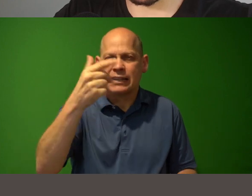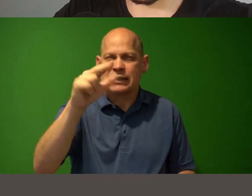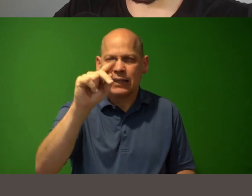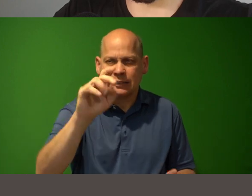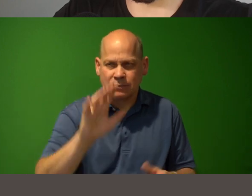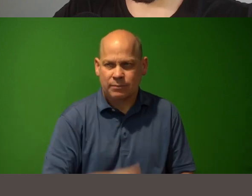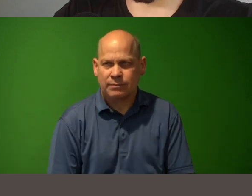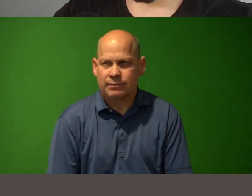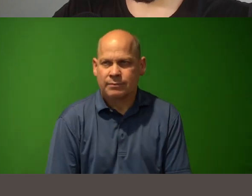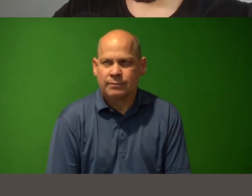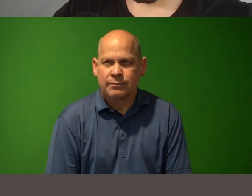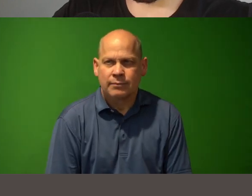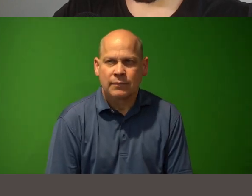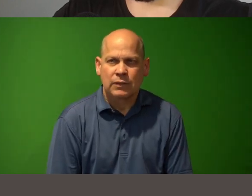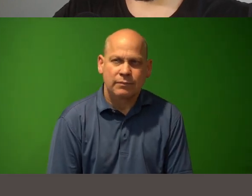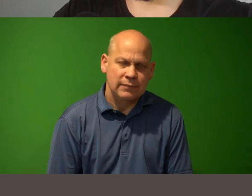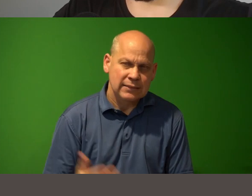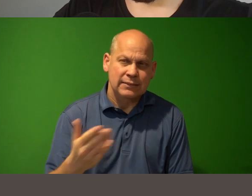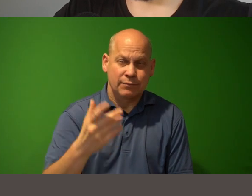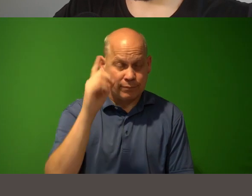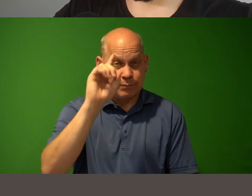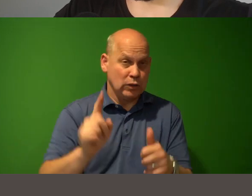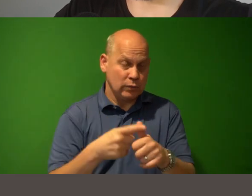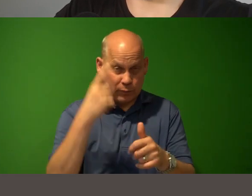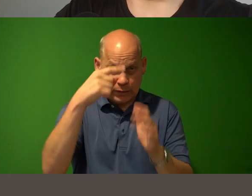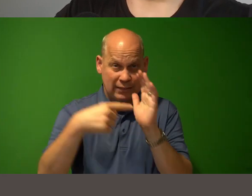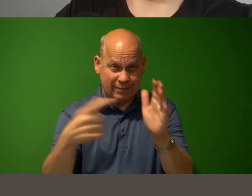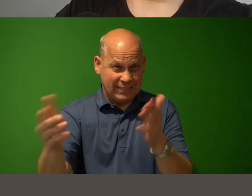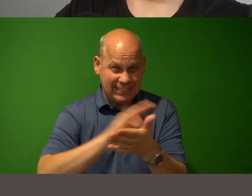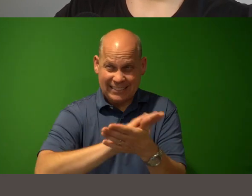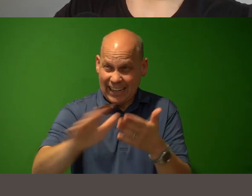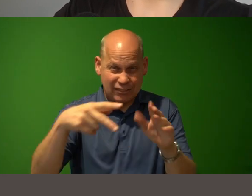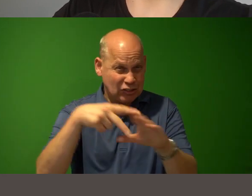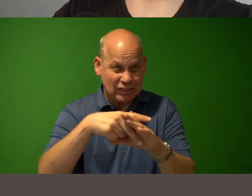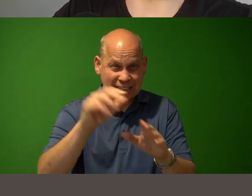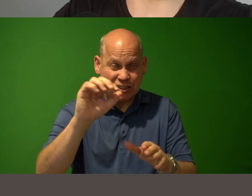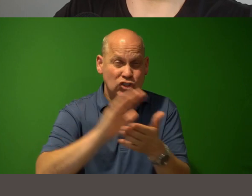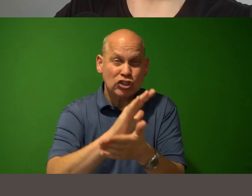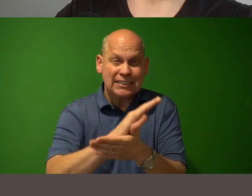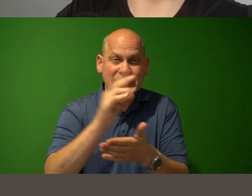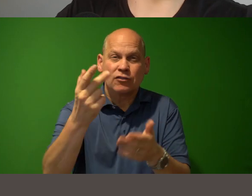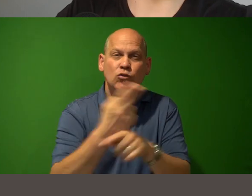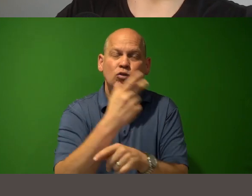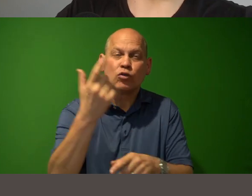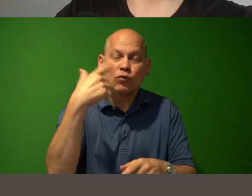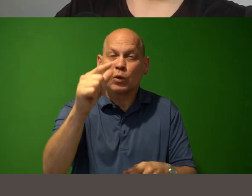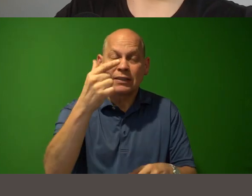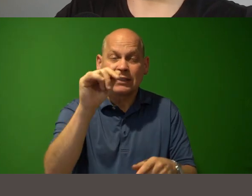But there's hope, for example, this nice little cheat sheet that is used for good commands